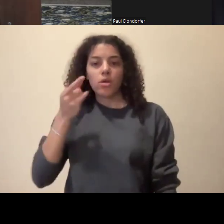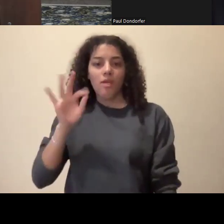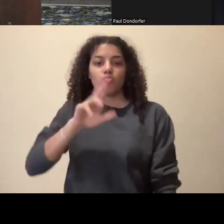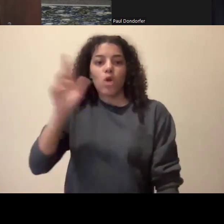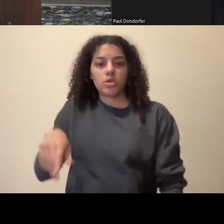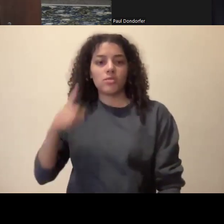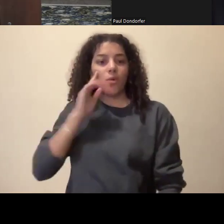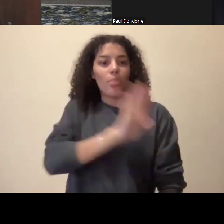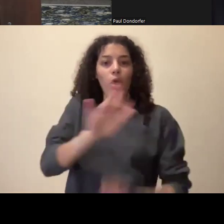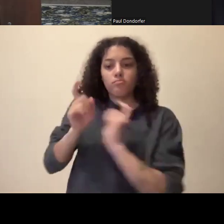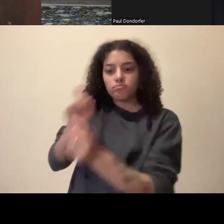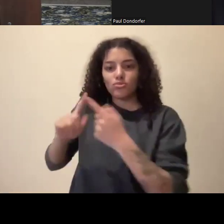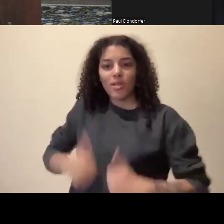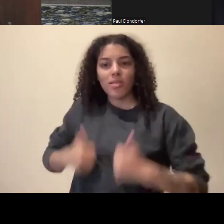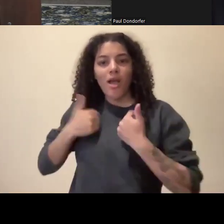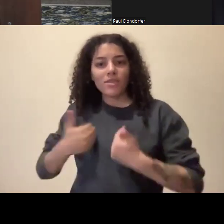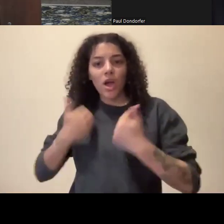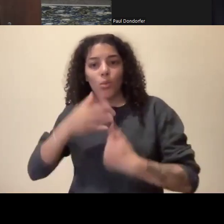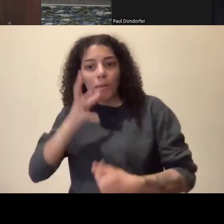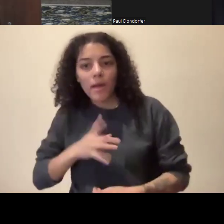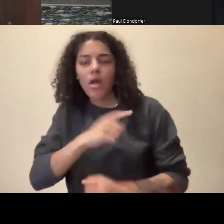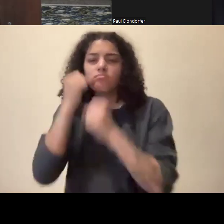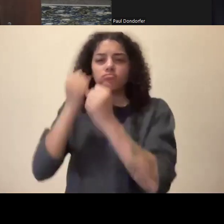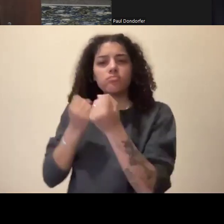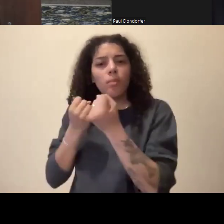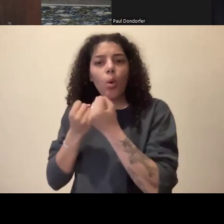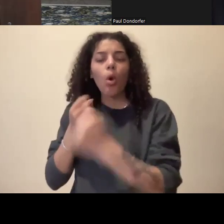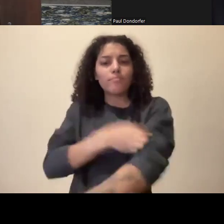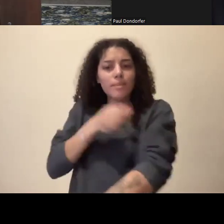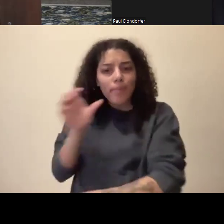women their unwavering commitment to inclusivity and empowerment and their tireless work in making